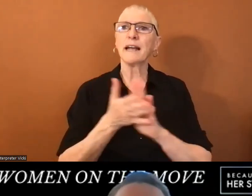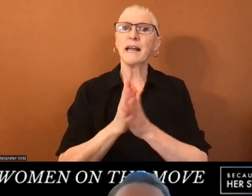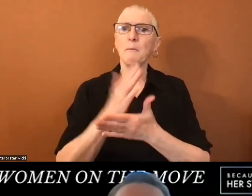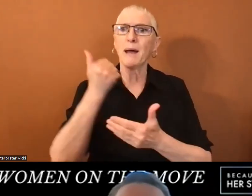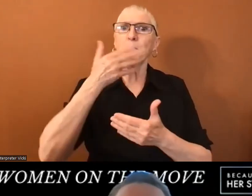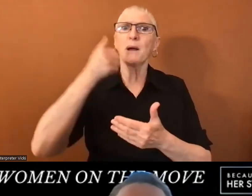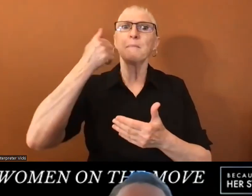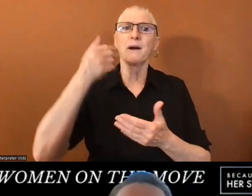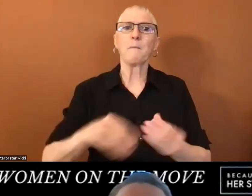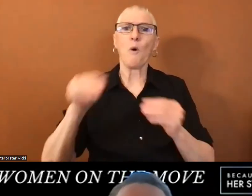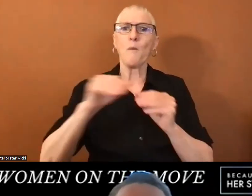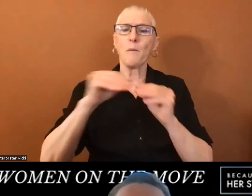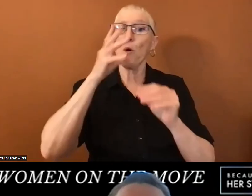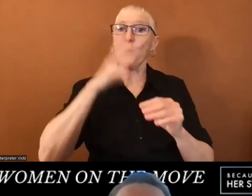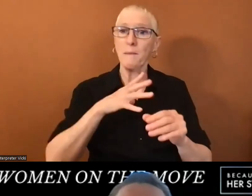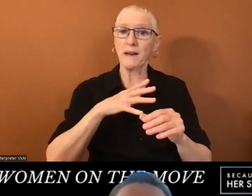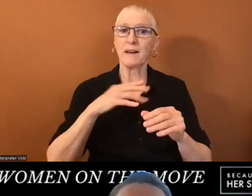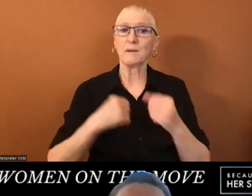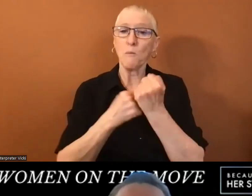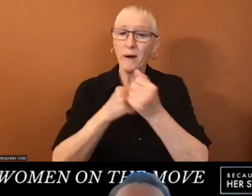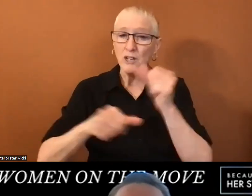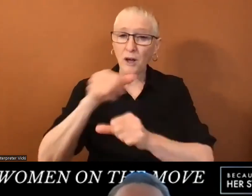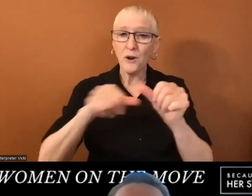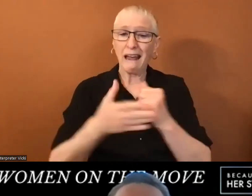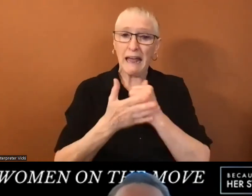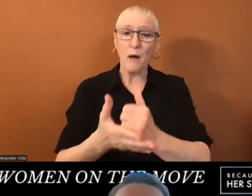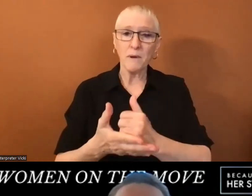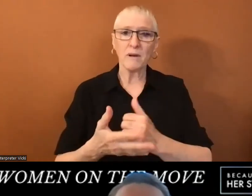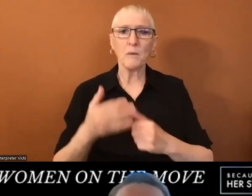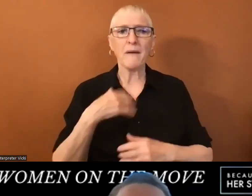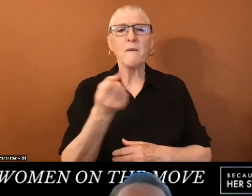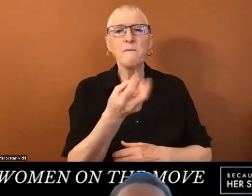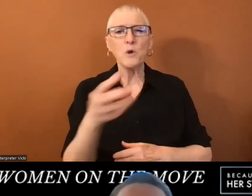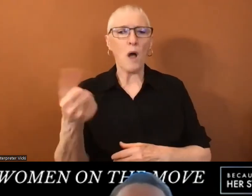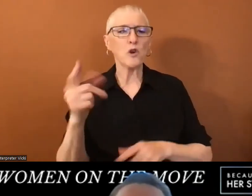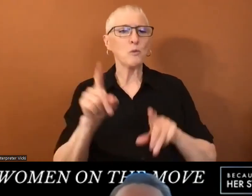of us there are, that we can support each other and help out. We have a few more questions here.